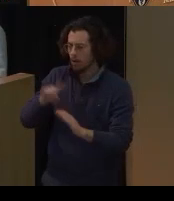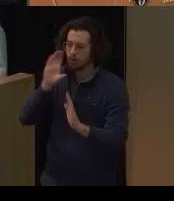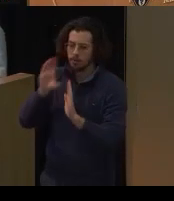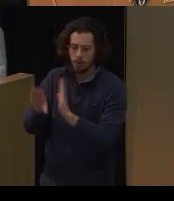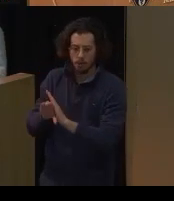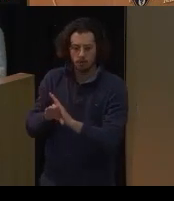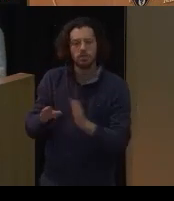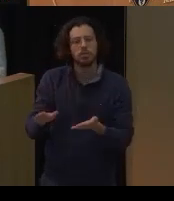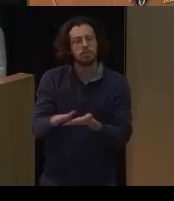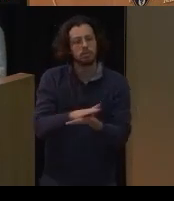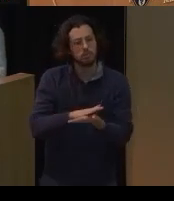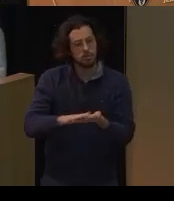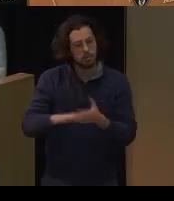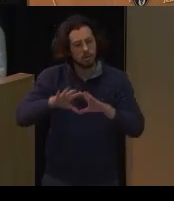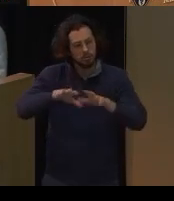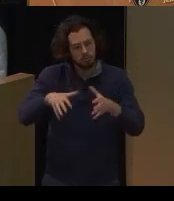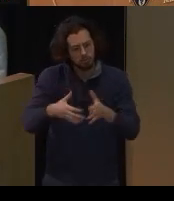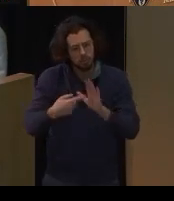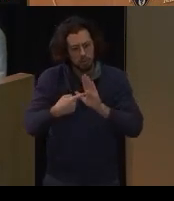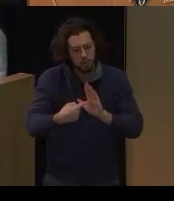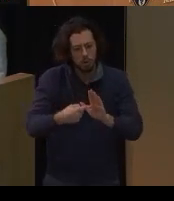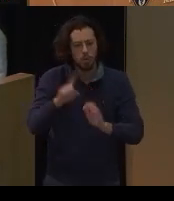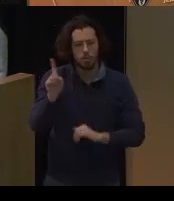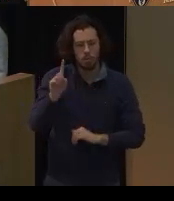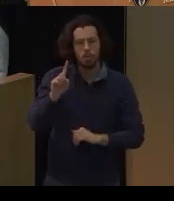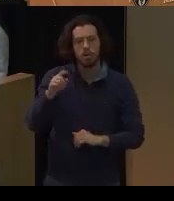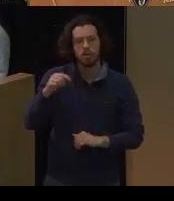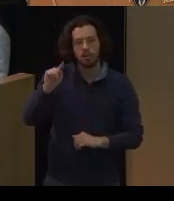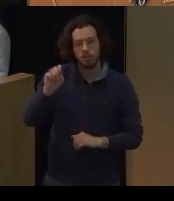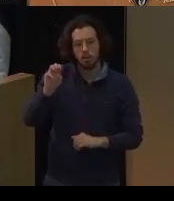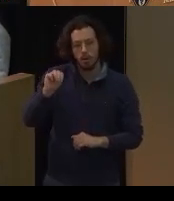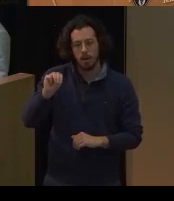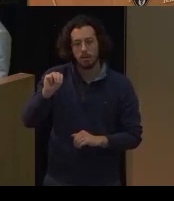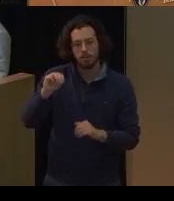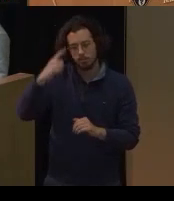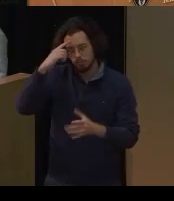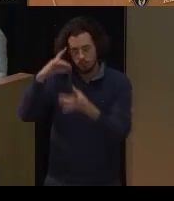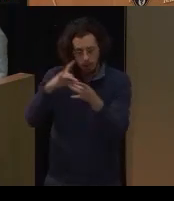of the theory of my network tpj included in fact here I'm just showing you maps of the individually